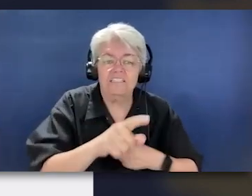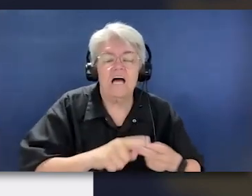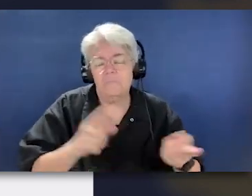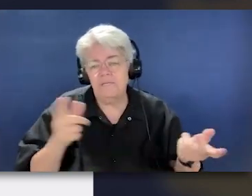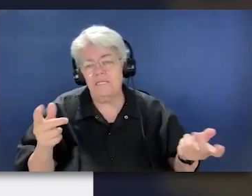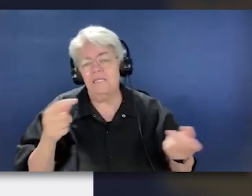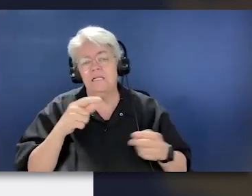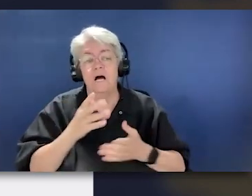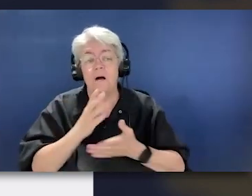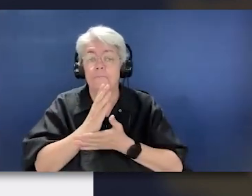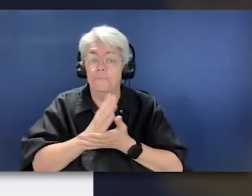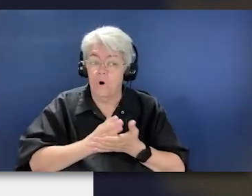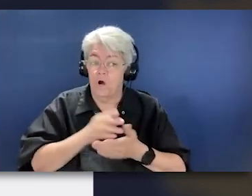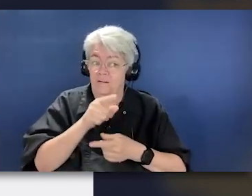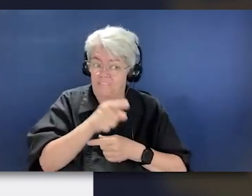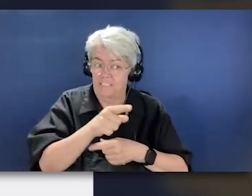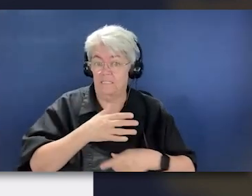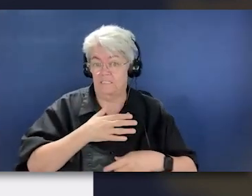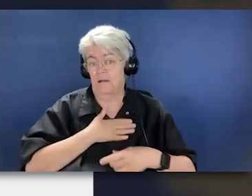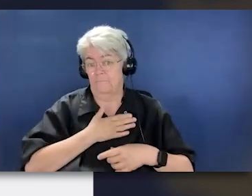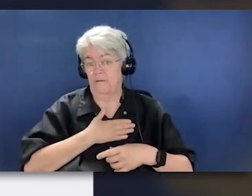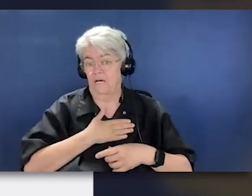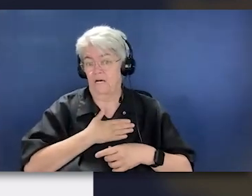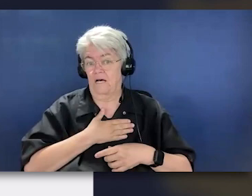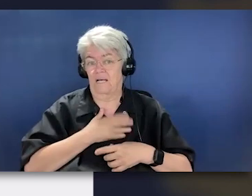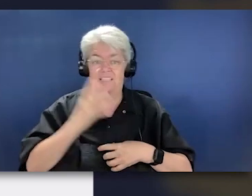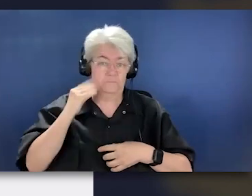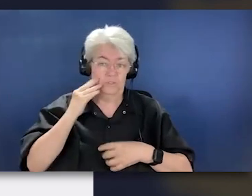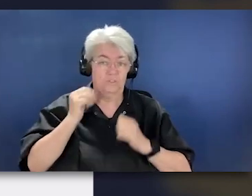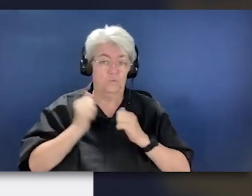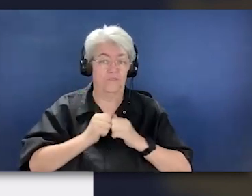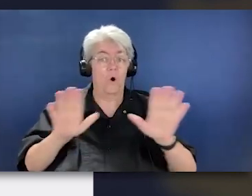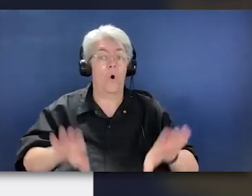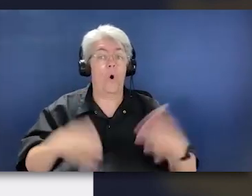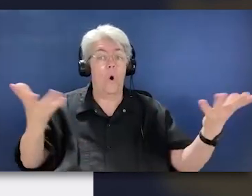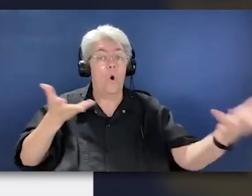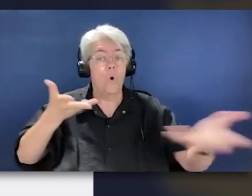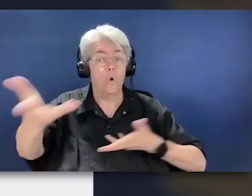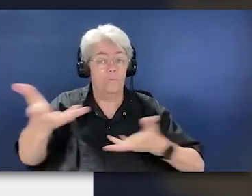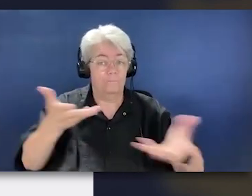is from my own background in open education, that when you bring together people who do